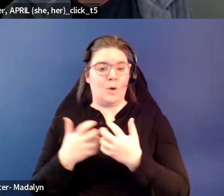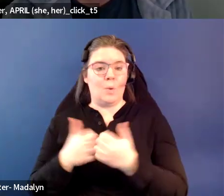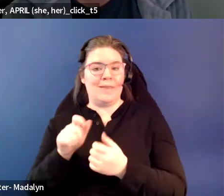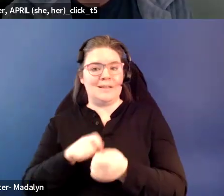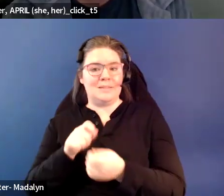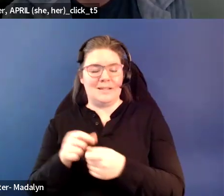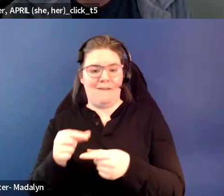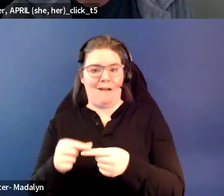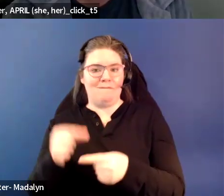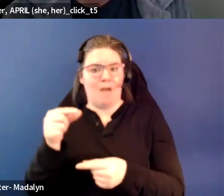Carolyn Grawi: They